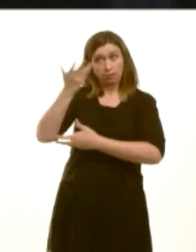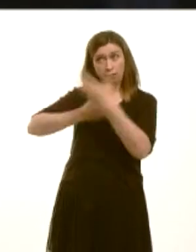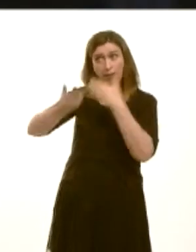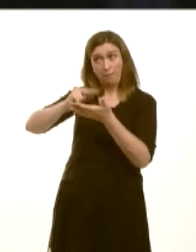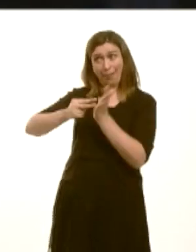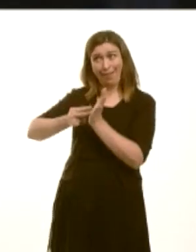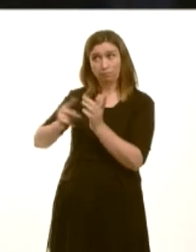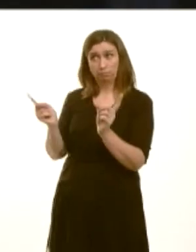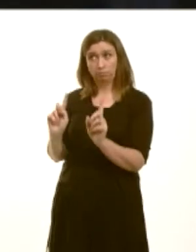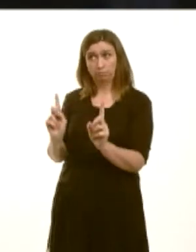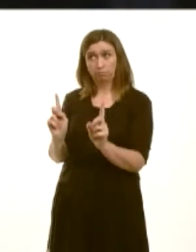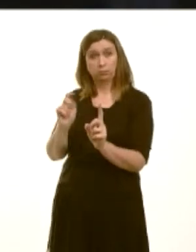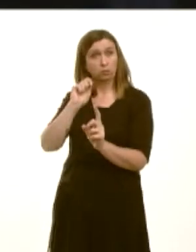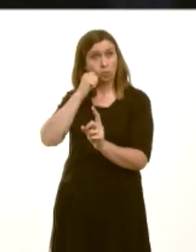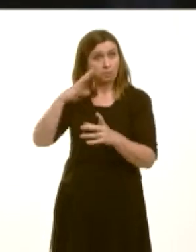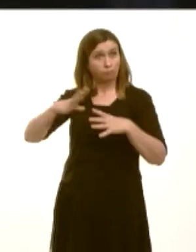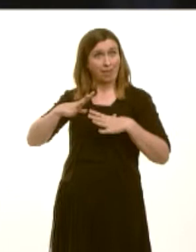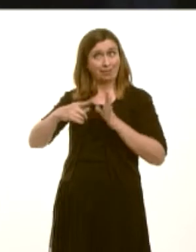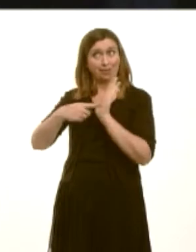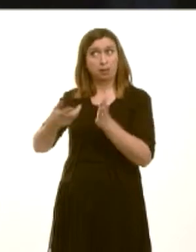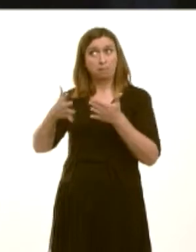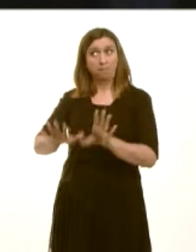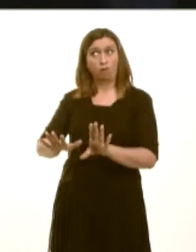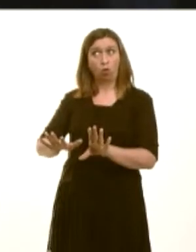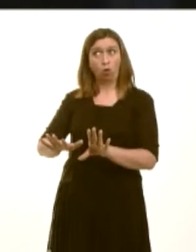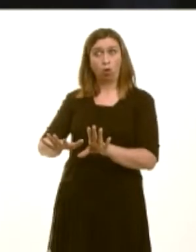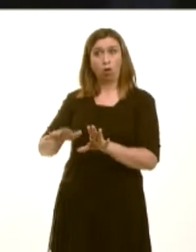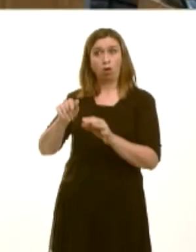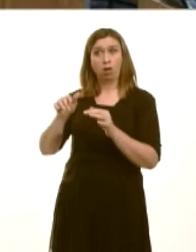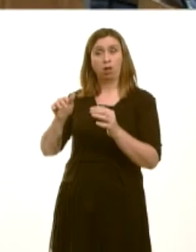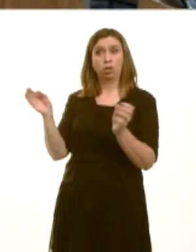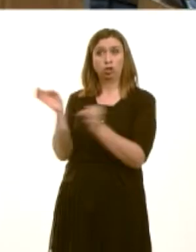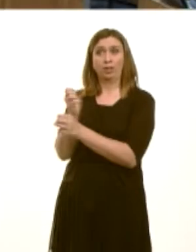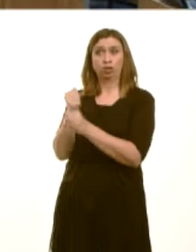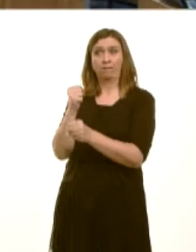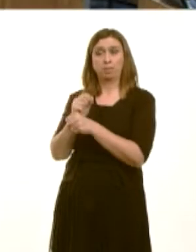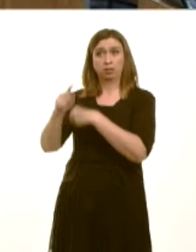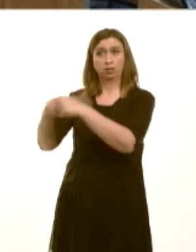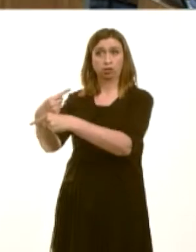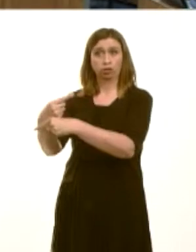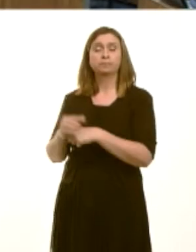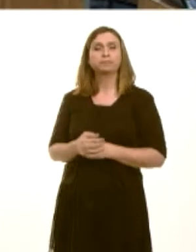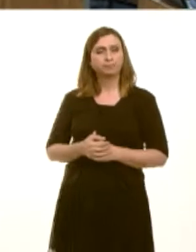plans will be available in the remaining period of this Assembly? Carwyn Jones: Well, the answer to that is yes, we are moving forward with the plans